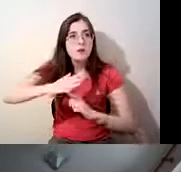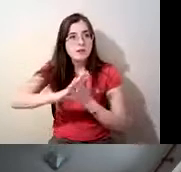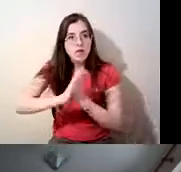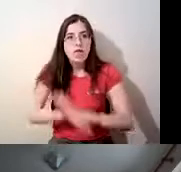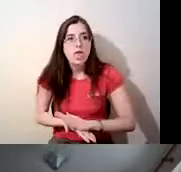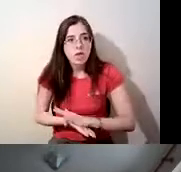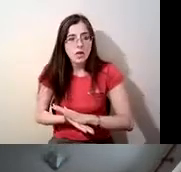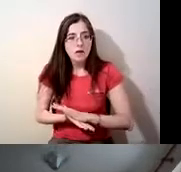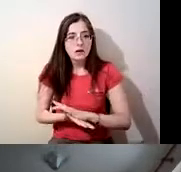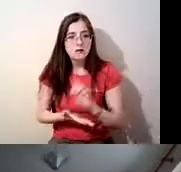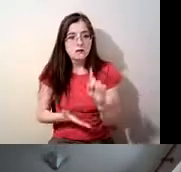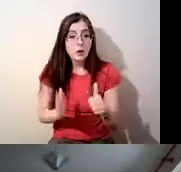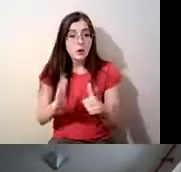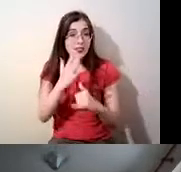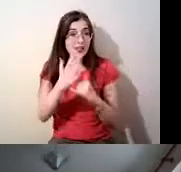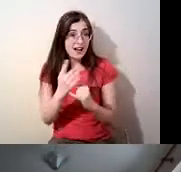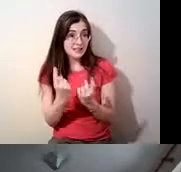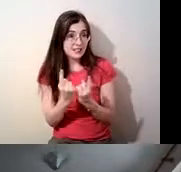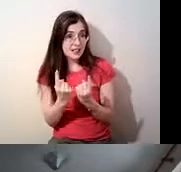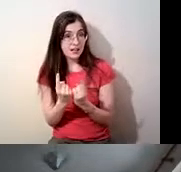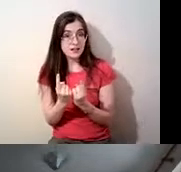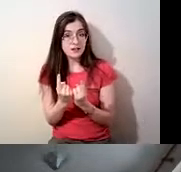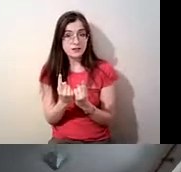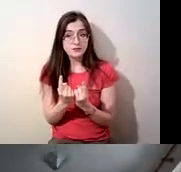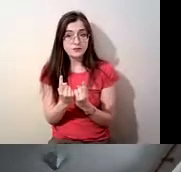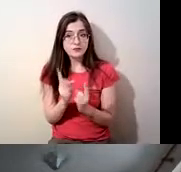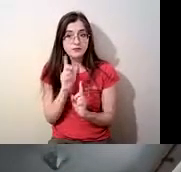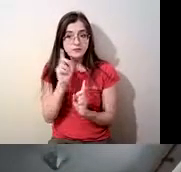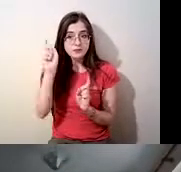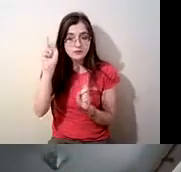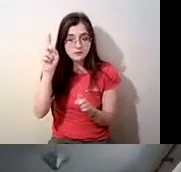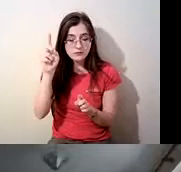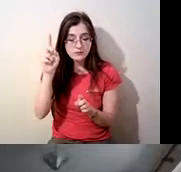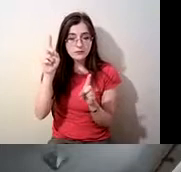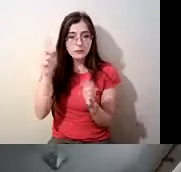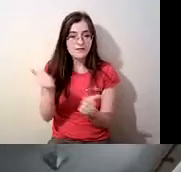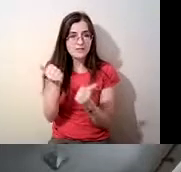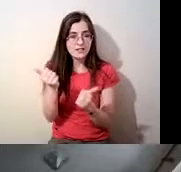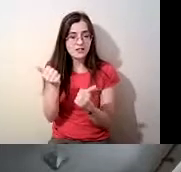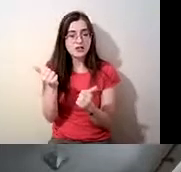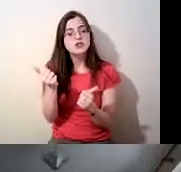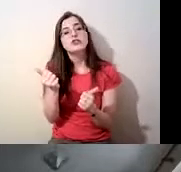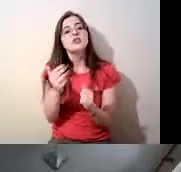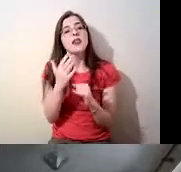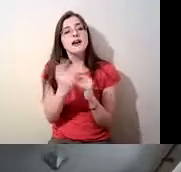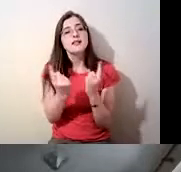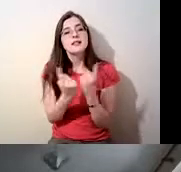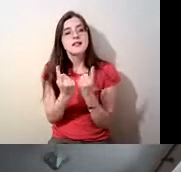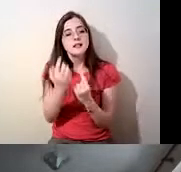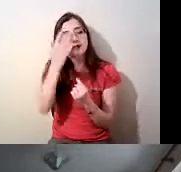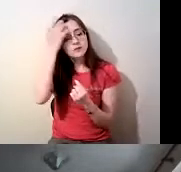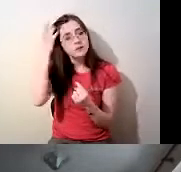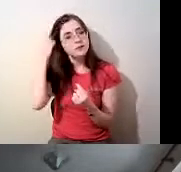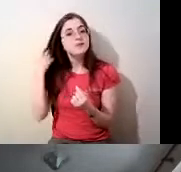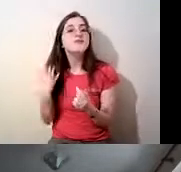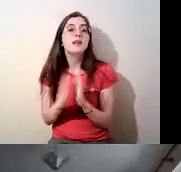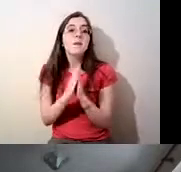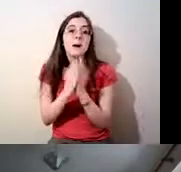last thing that i just um think i'm going to to end with is in my book ultimatum orangutan